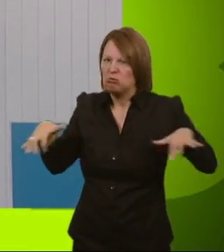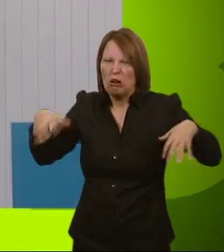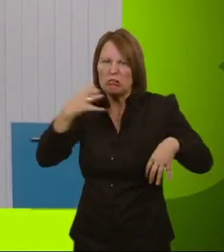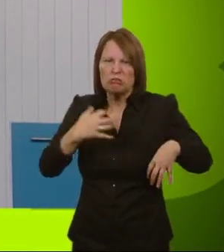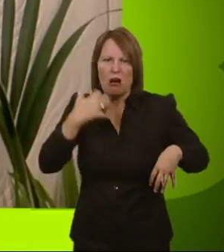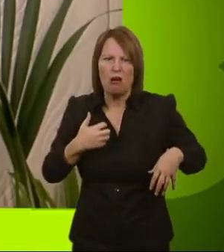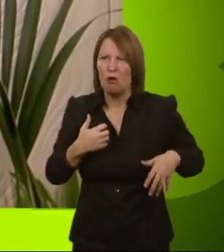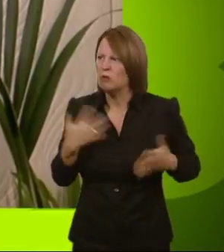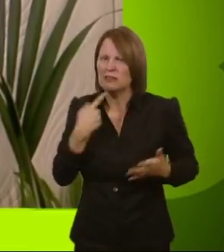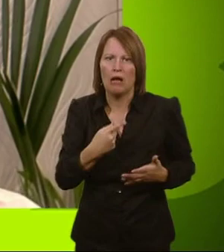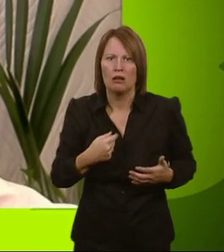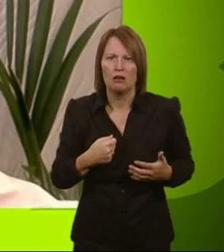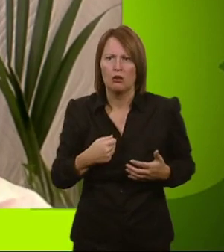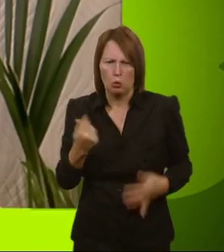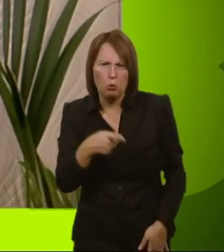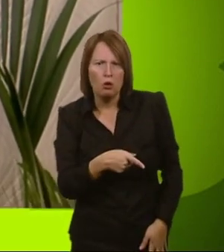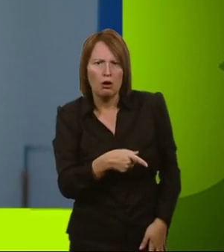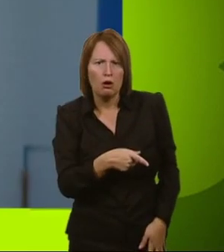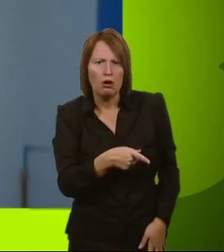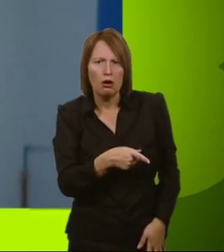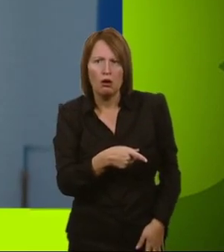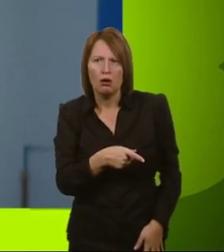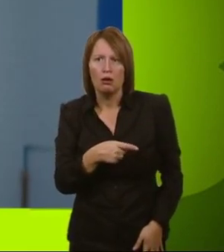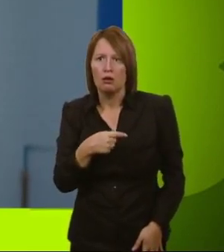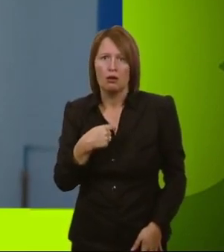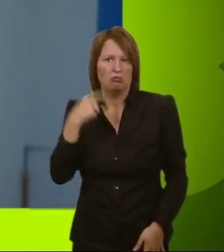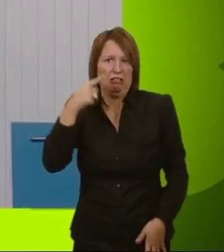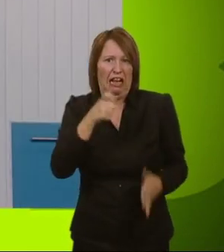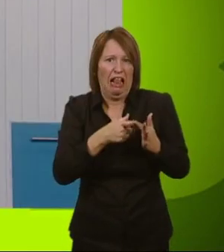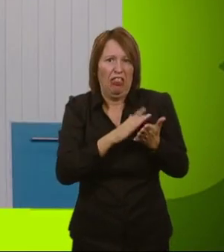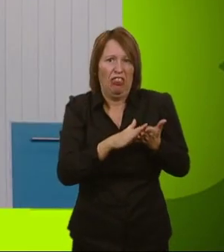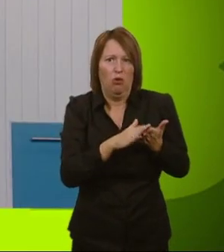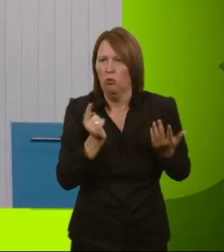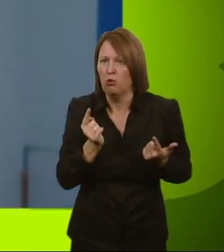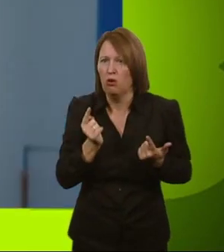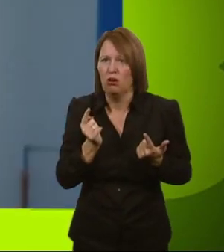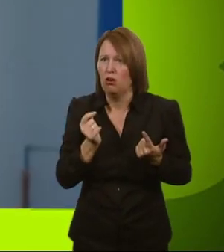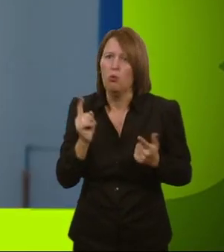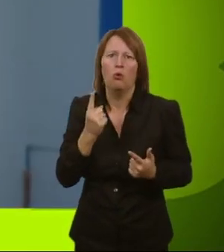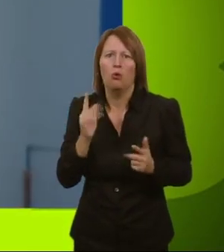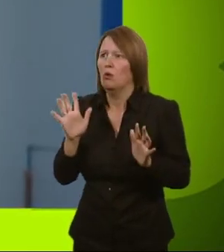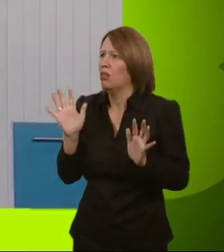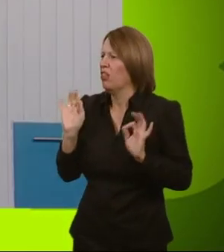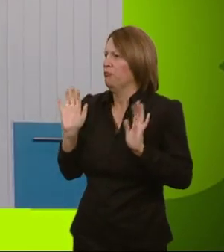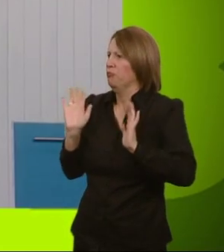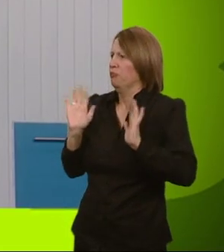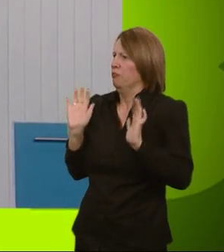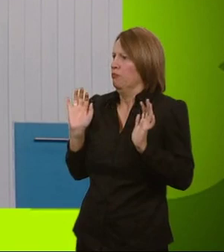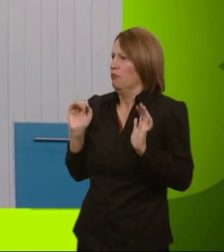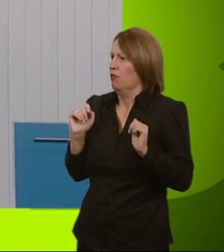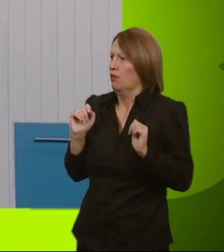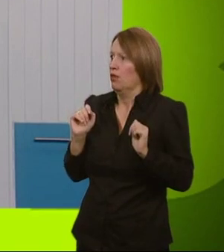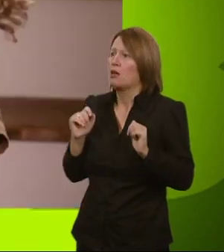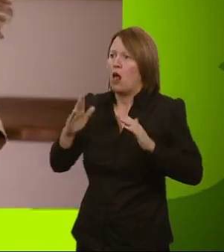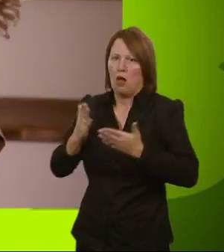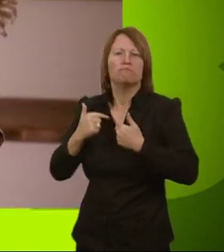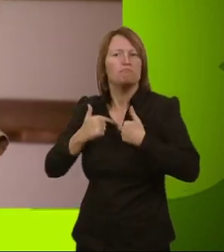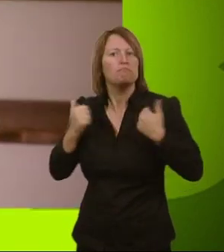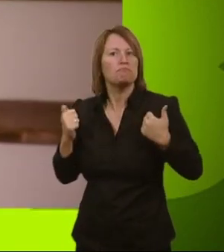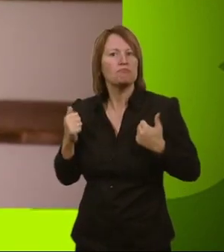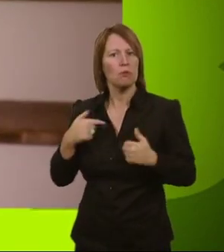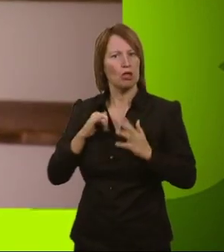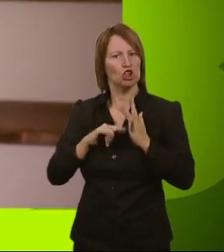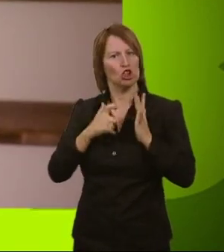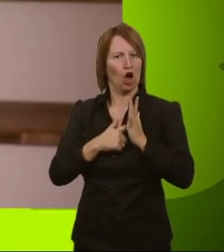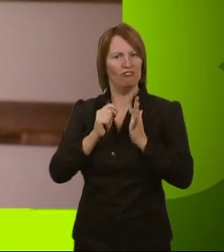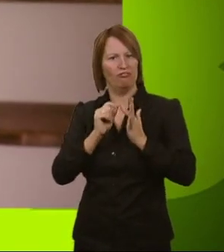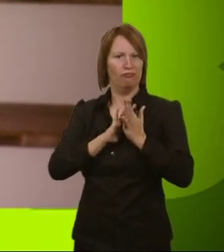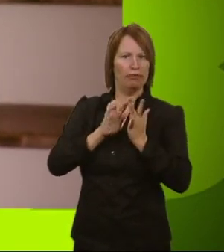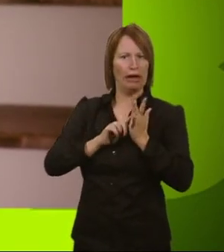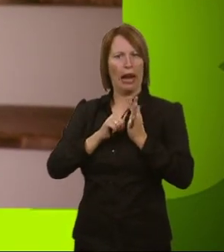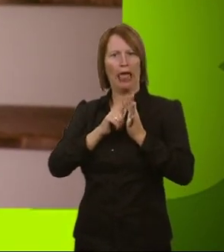say who are you crazy Kei um nothing uh allow me to introduce myself I am sir philus Huffington